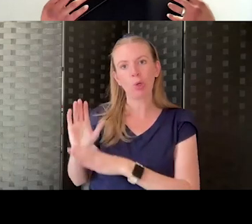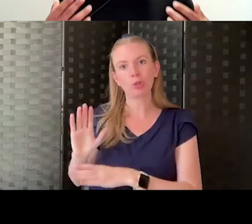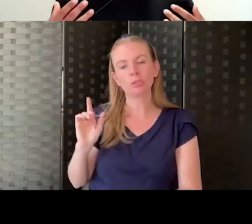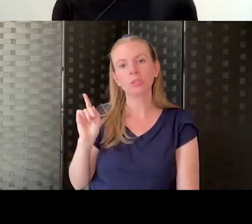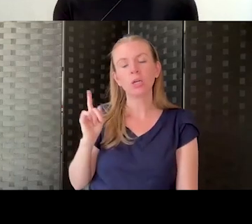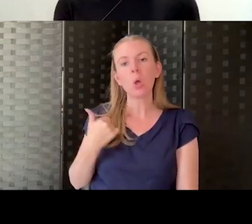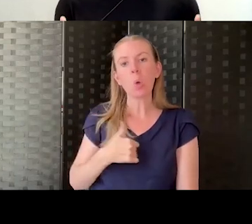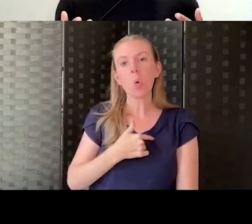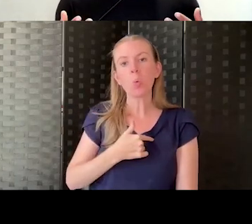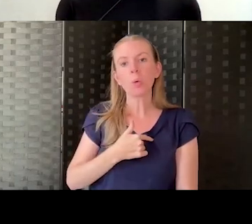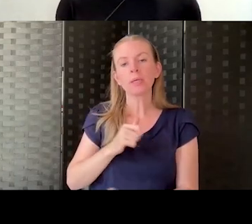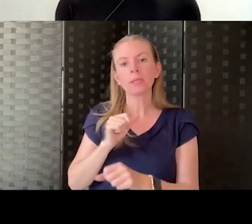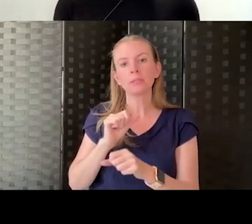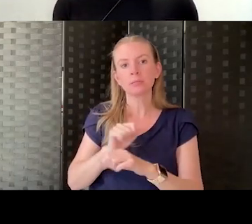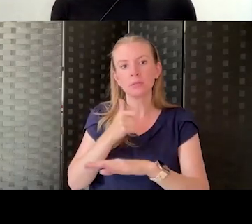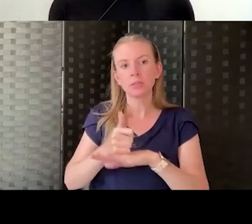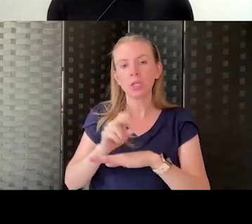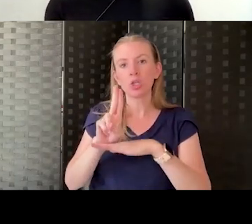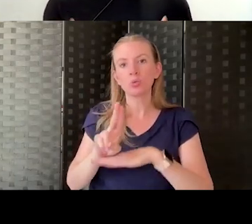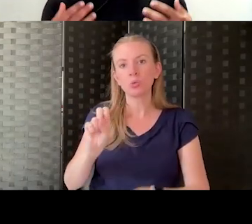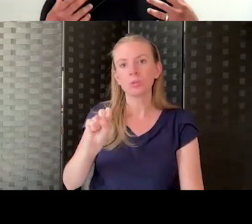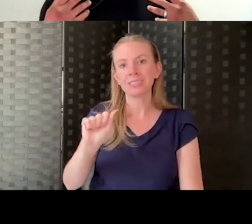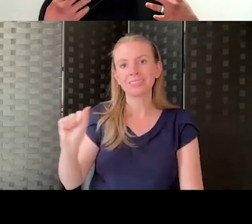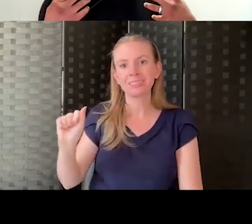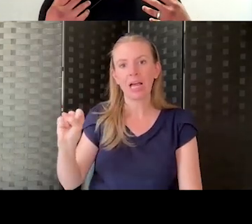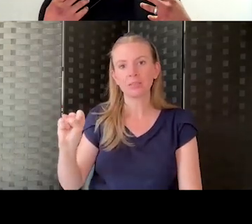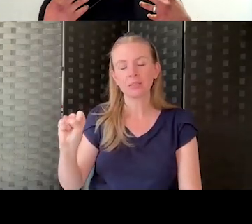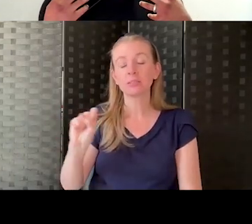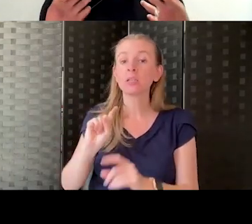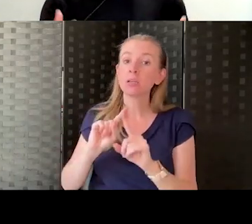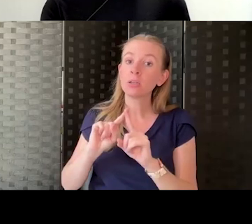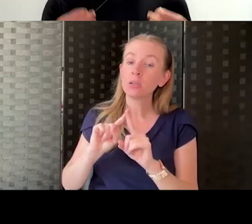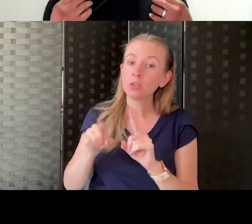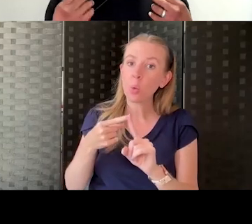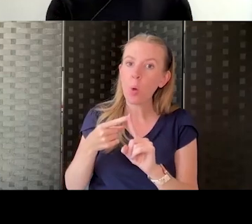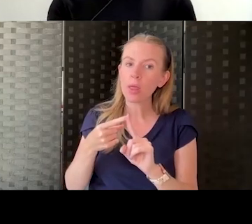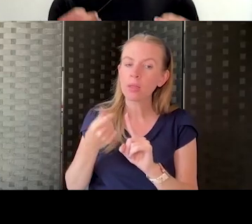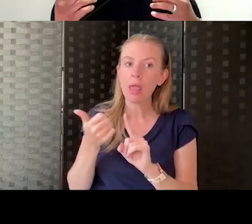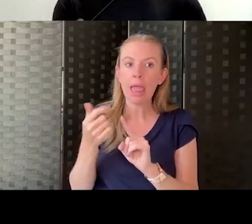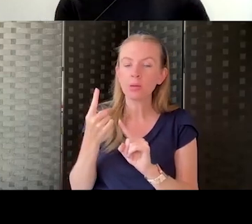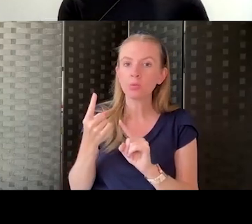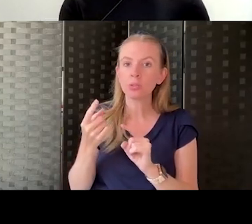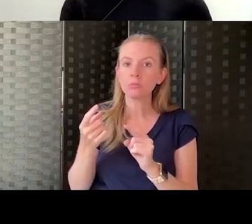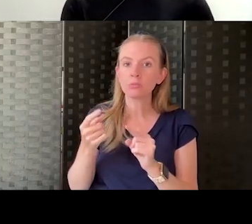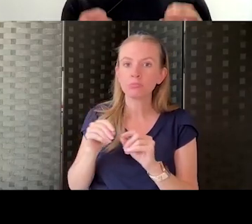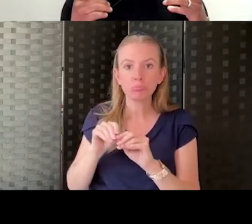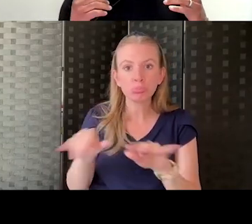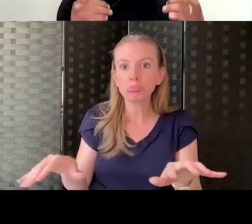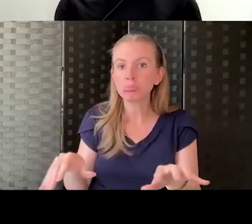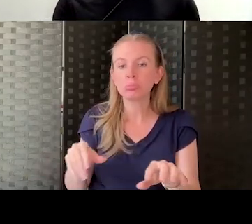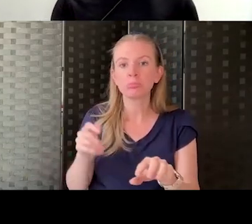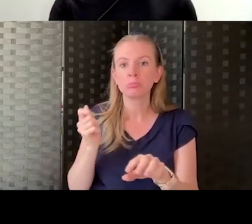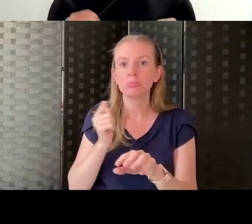We built that in using sass functions -- when anybody released anything a new component,